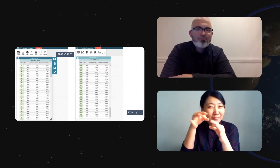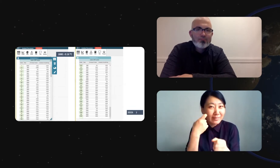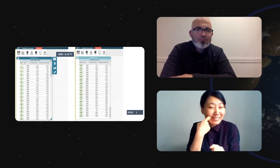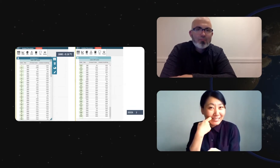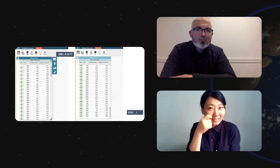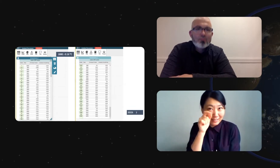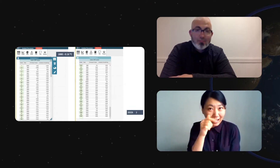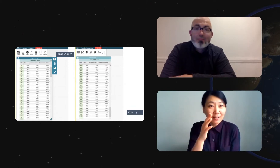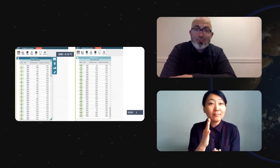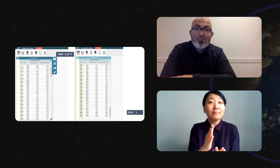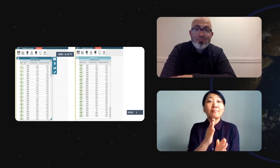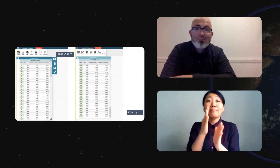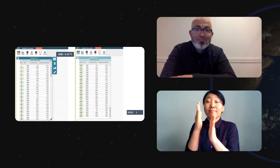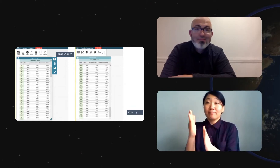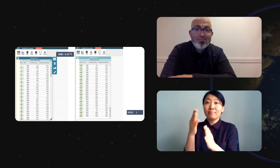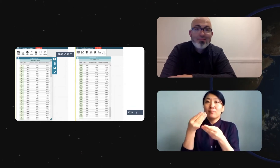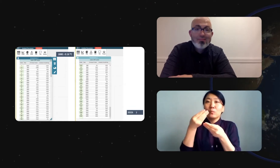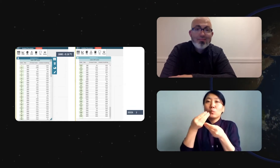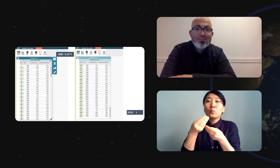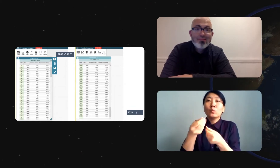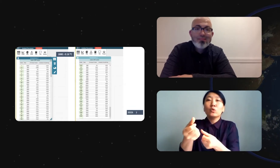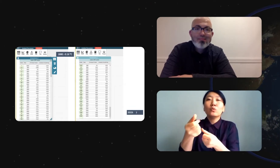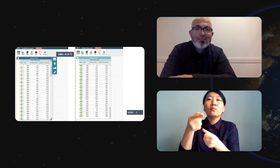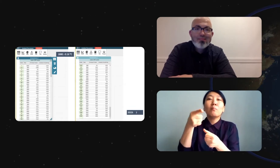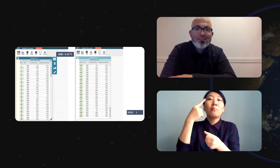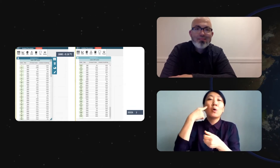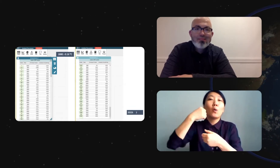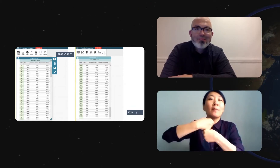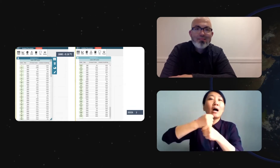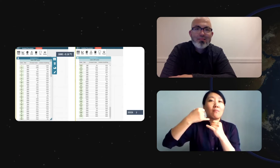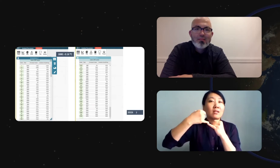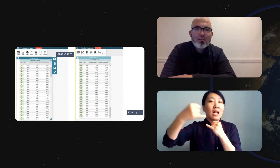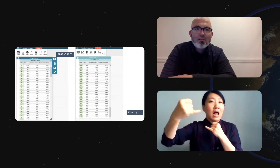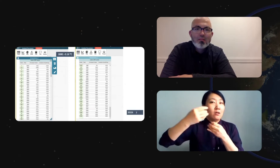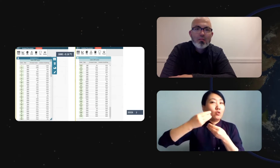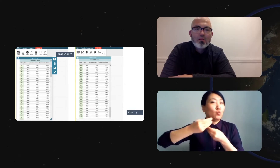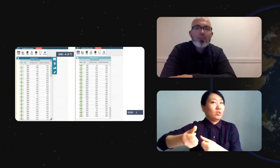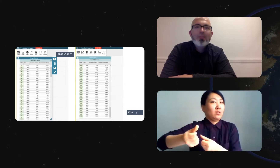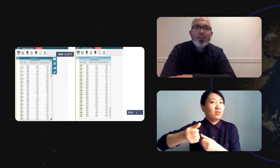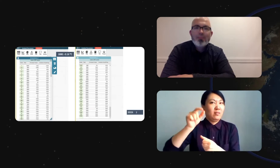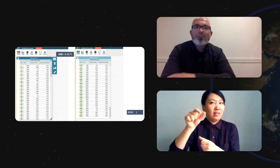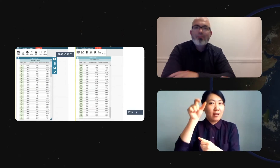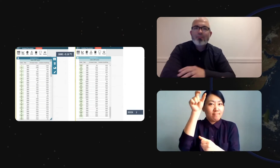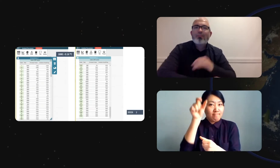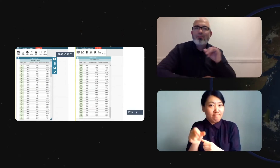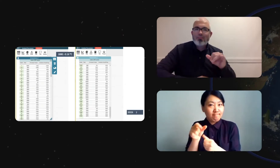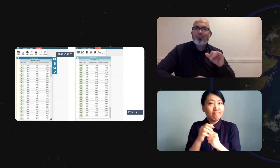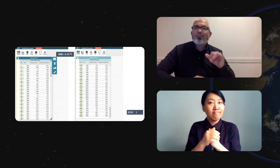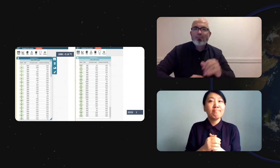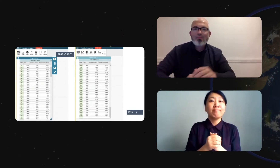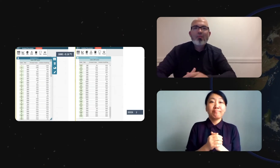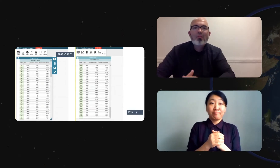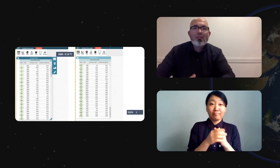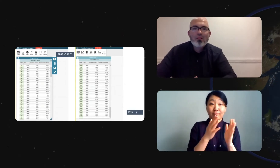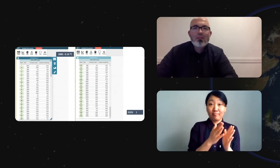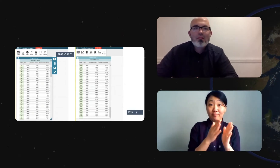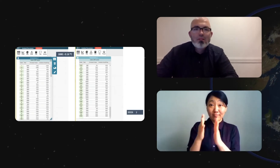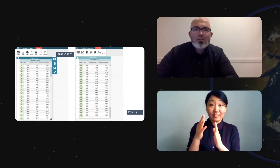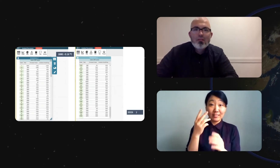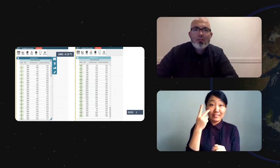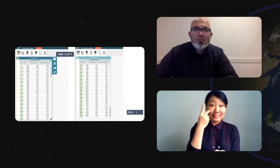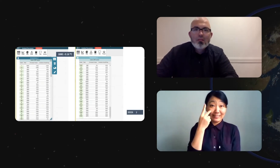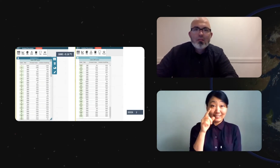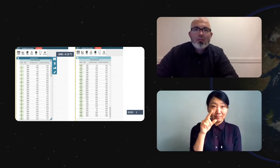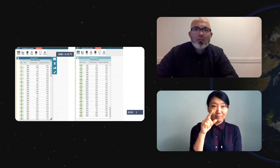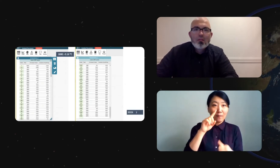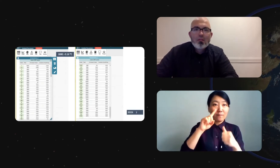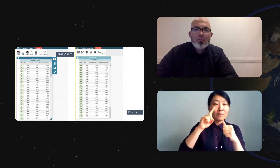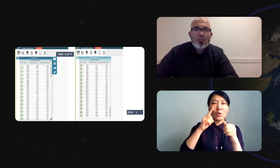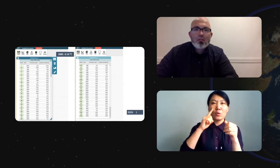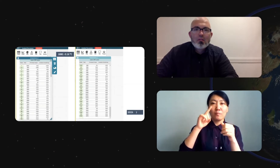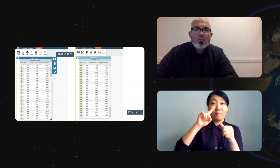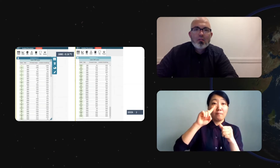Then, I'll explain the next column in a little bit.